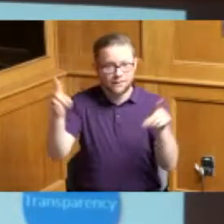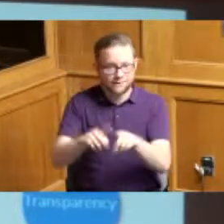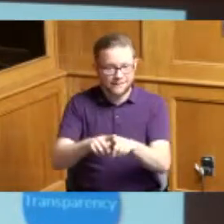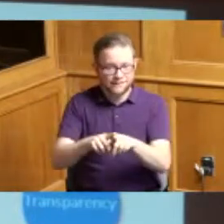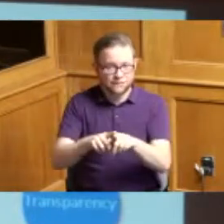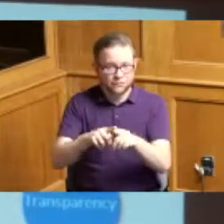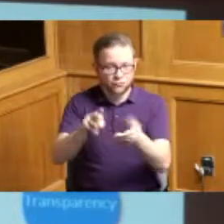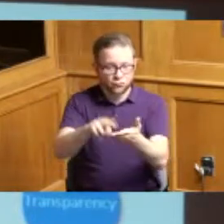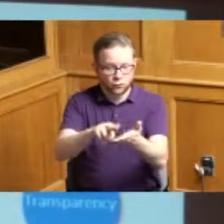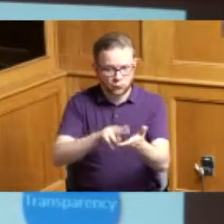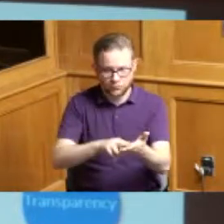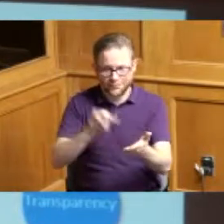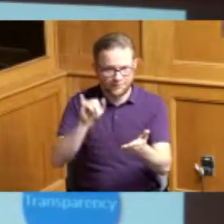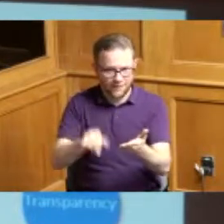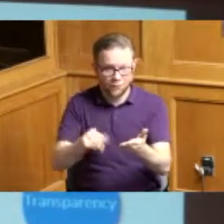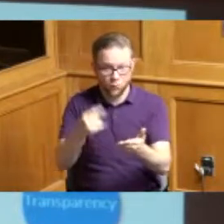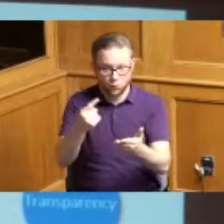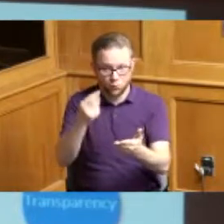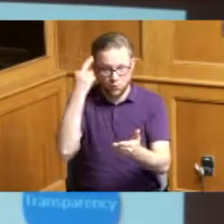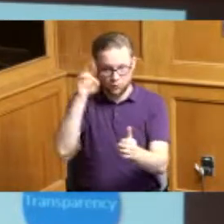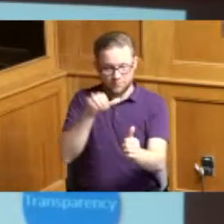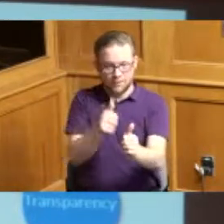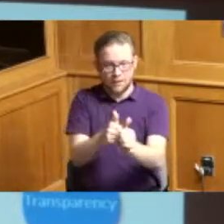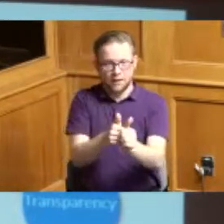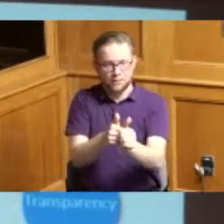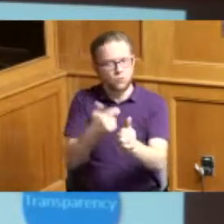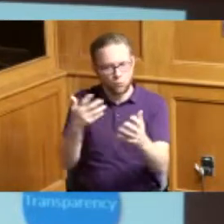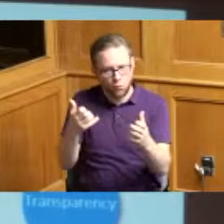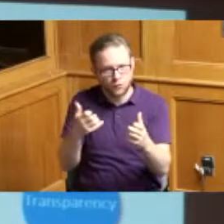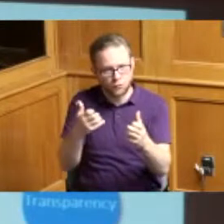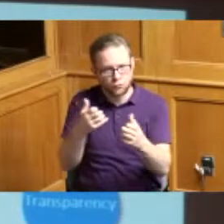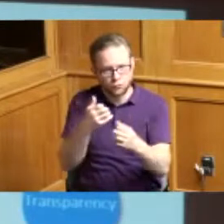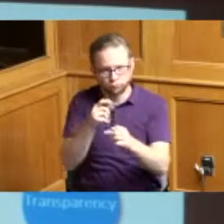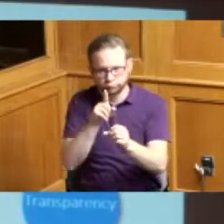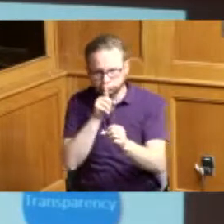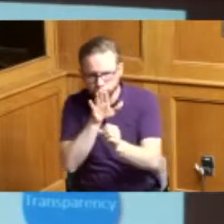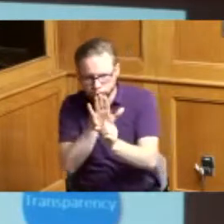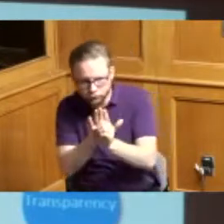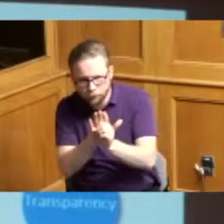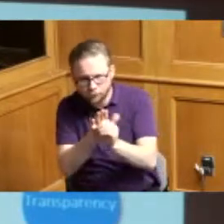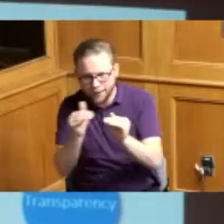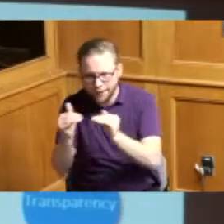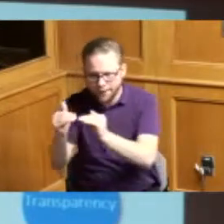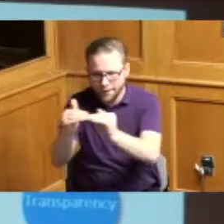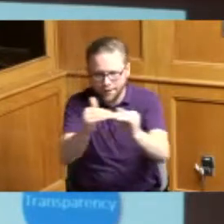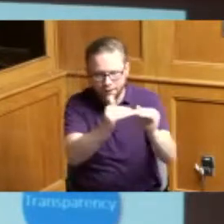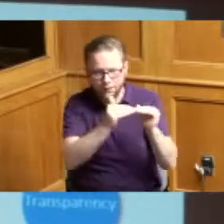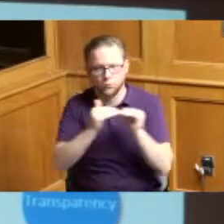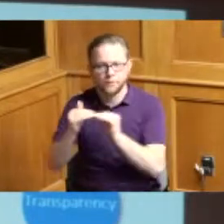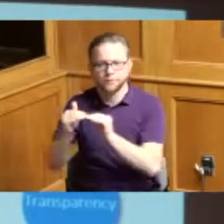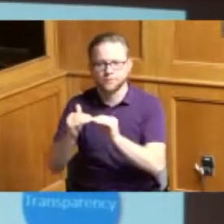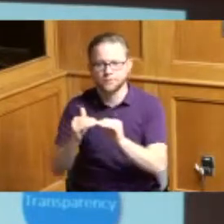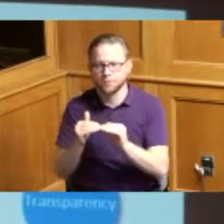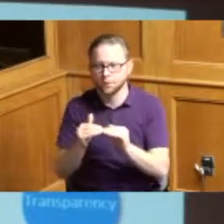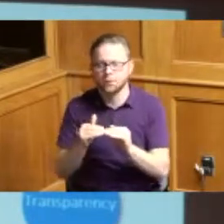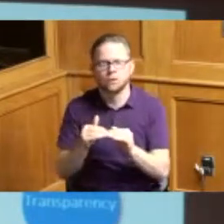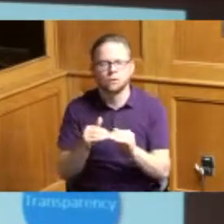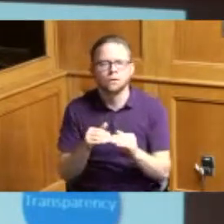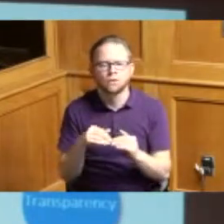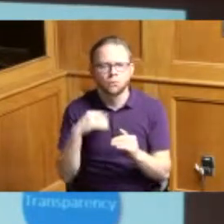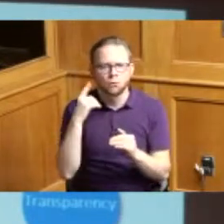and and again trying to ensure that equity we also wanted to try to look at holistic a holistic